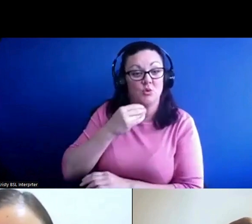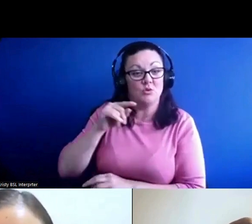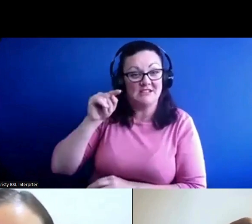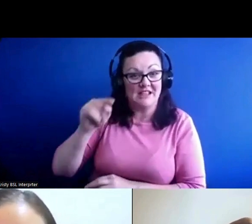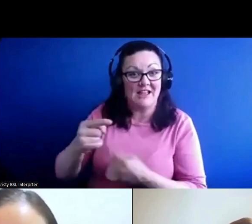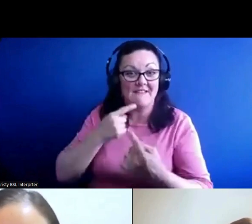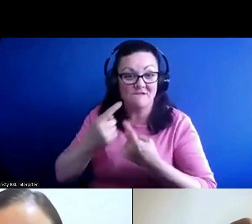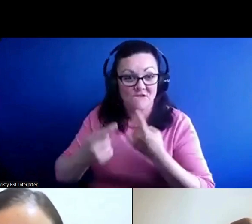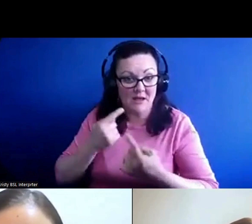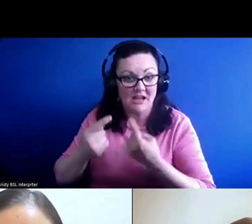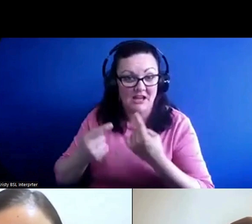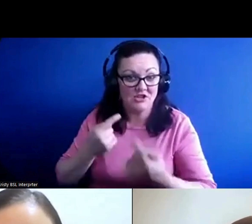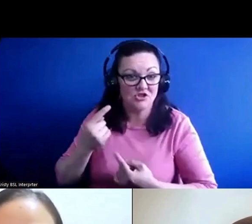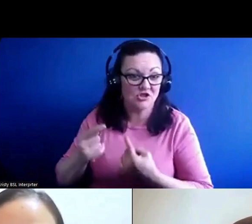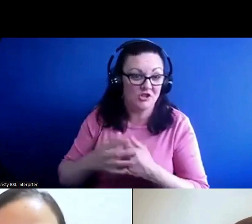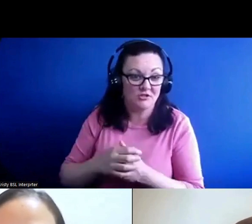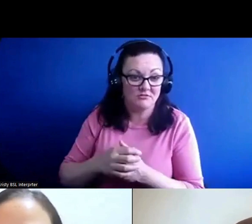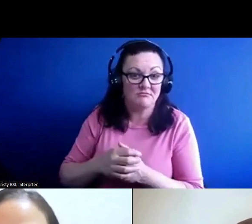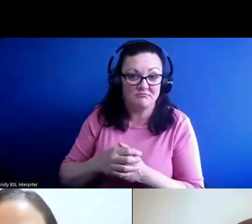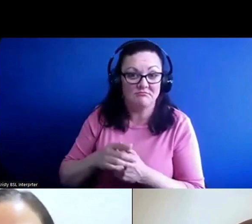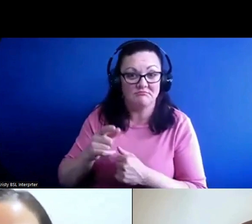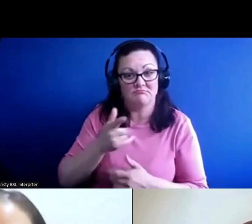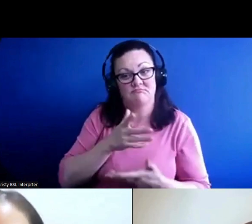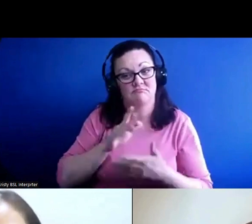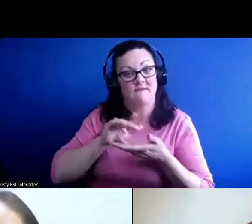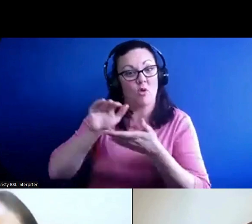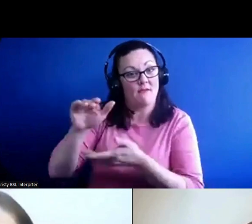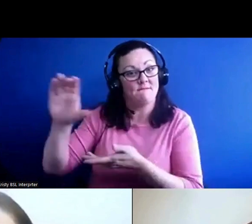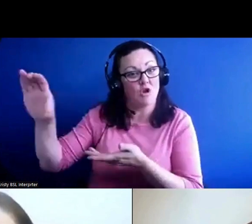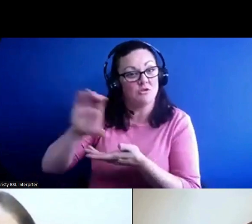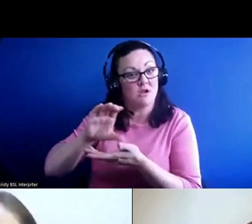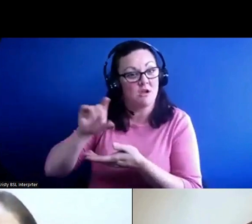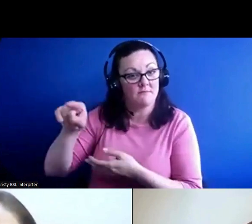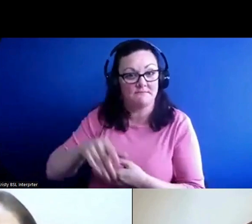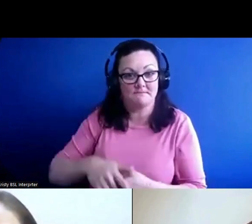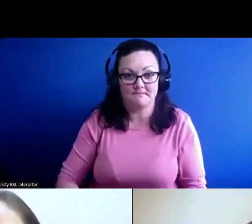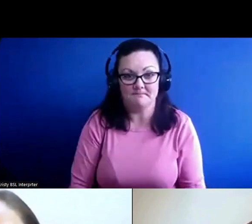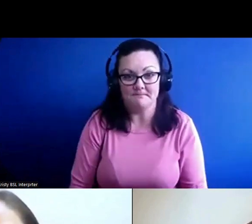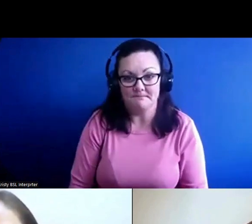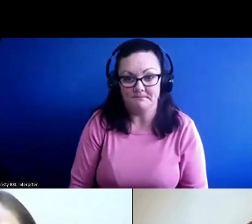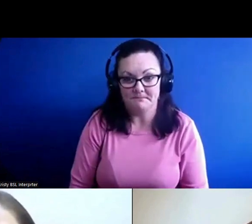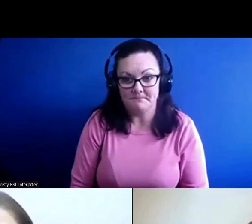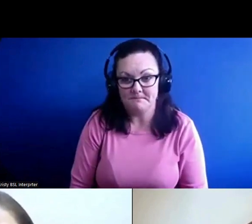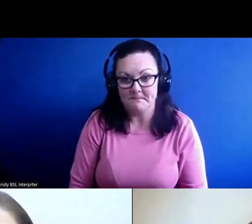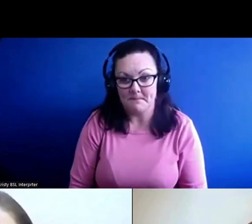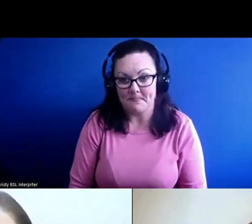project report to the funder. .